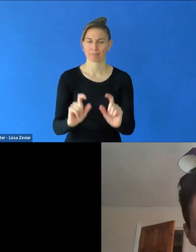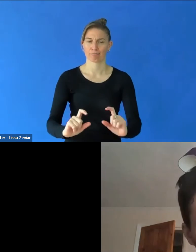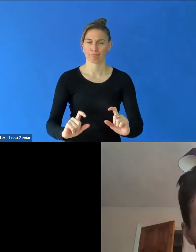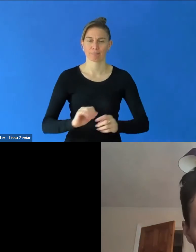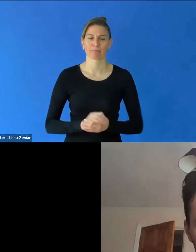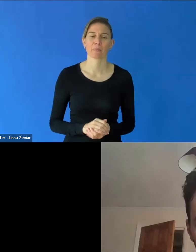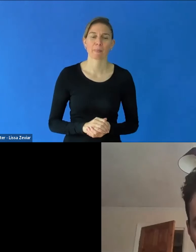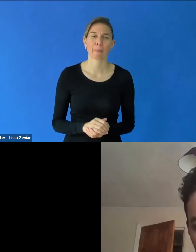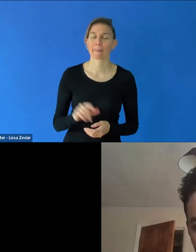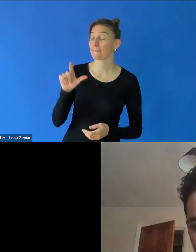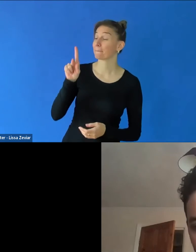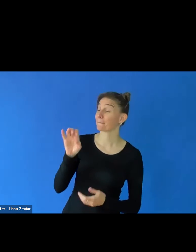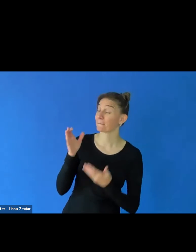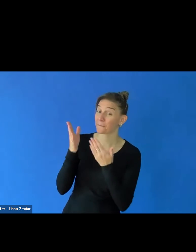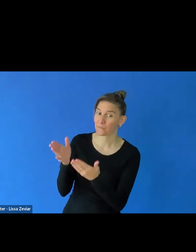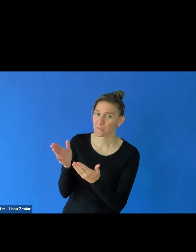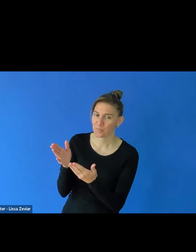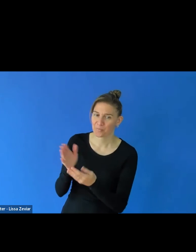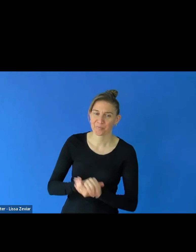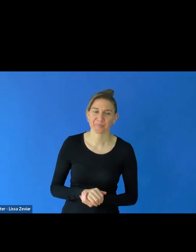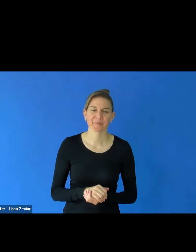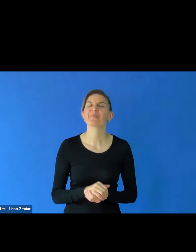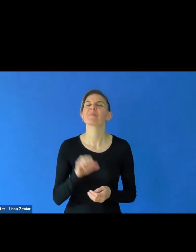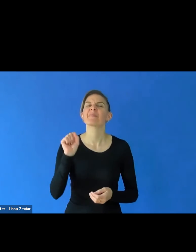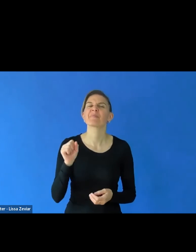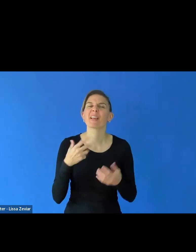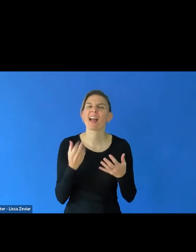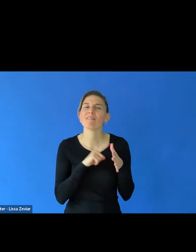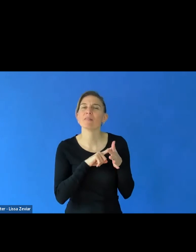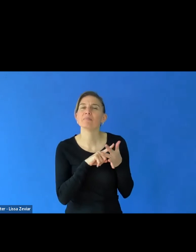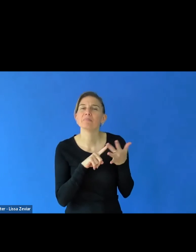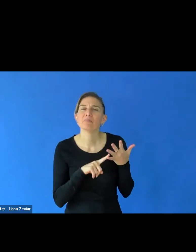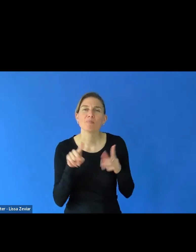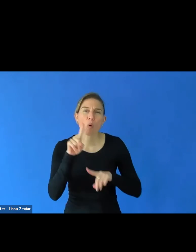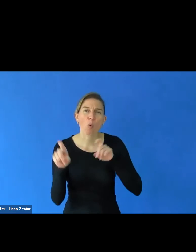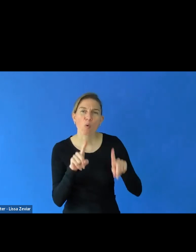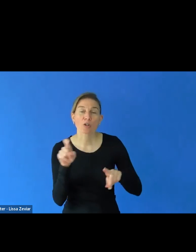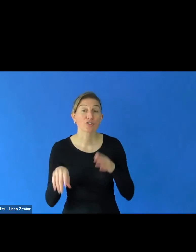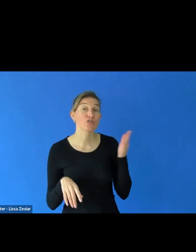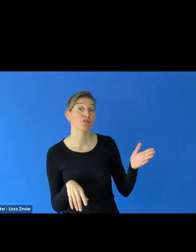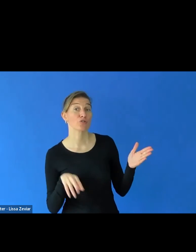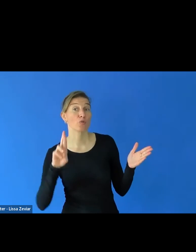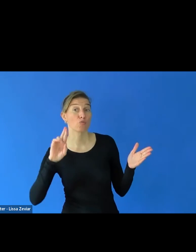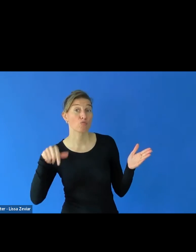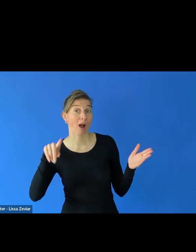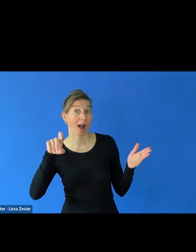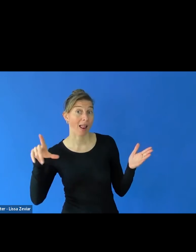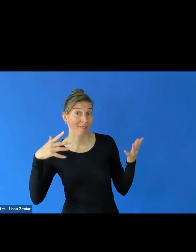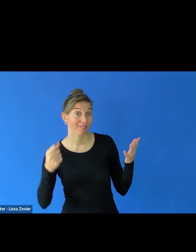Yes. We’ll have a few questions if we are ready Raquel? Yes. LUKE: Okay.